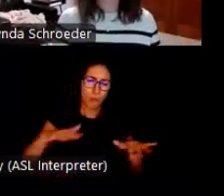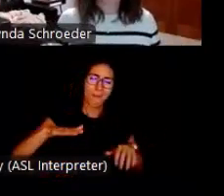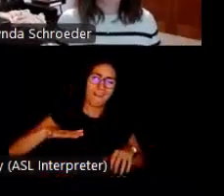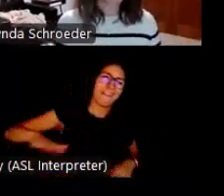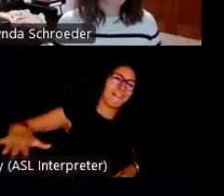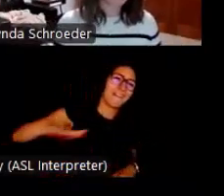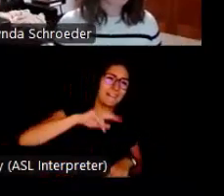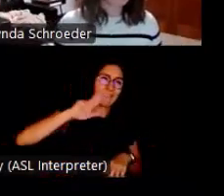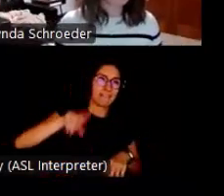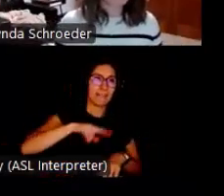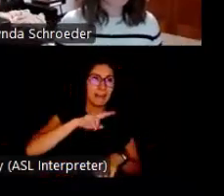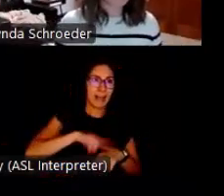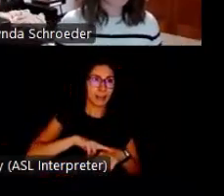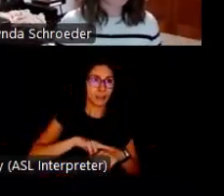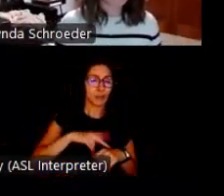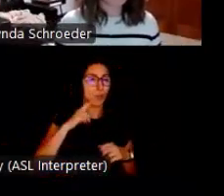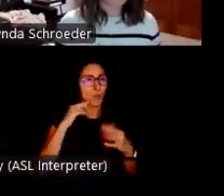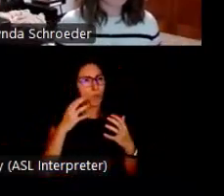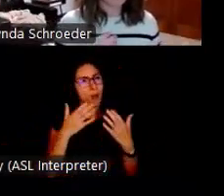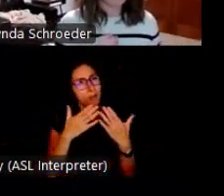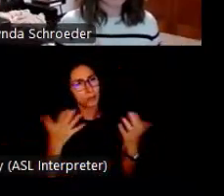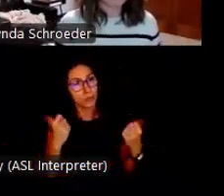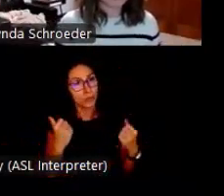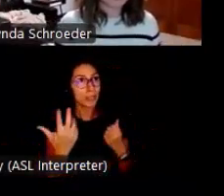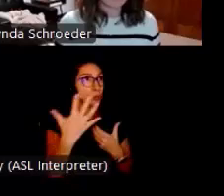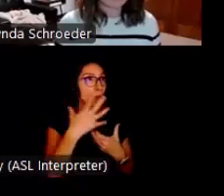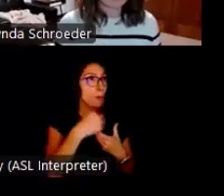We want to reach those who are working in rural disability